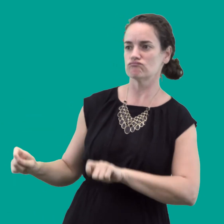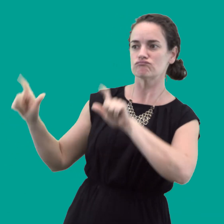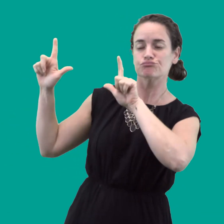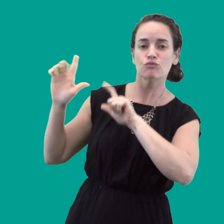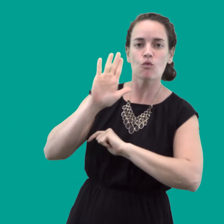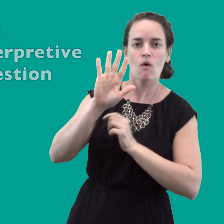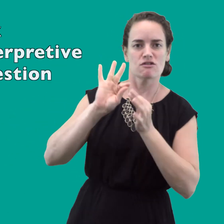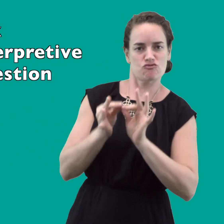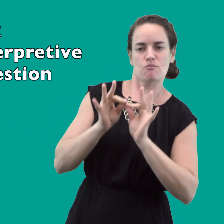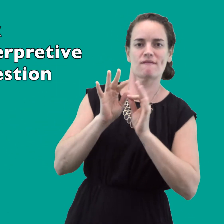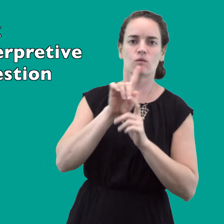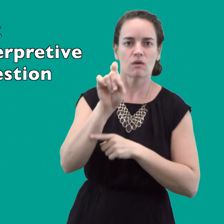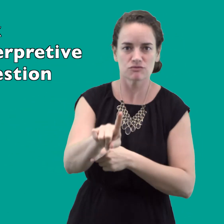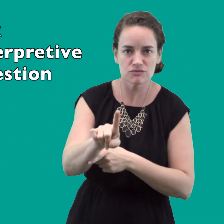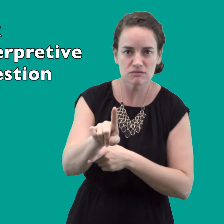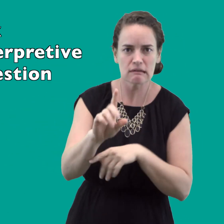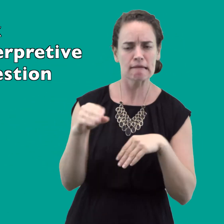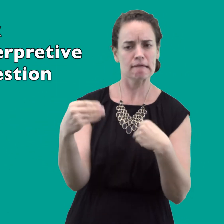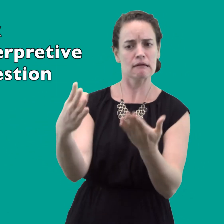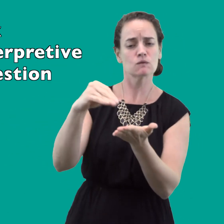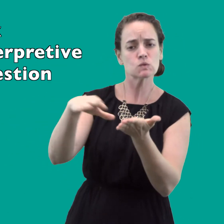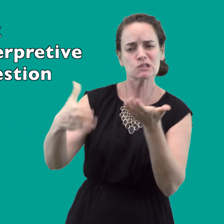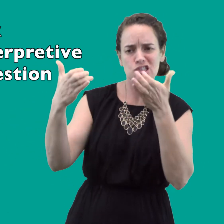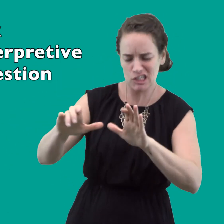Now ask your interpretive question.